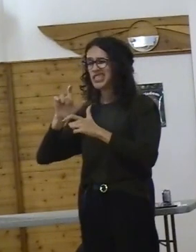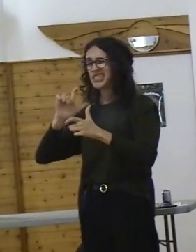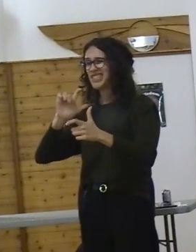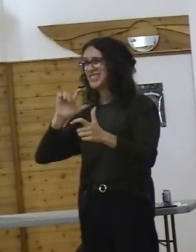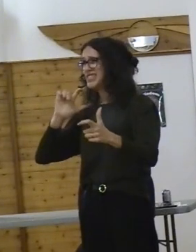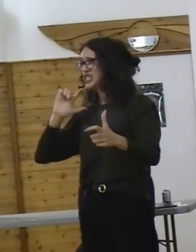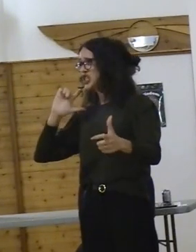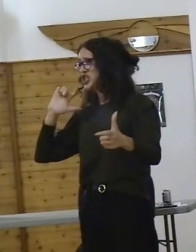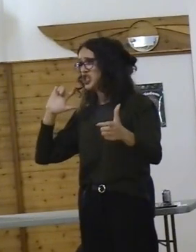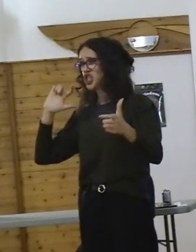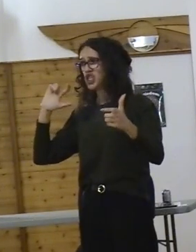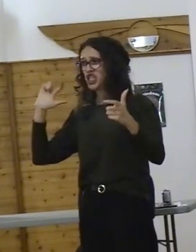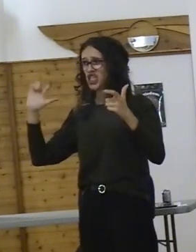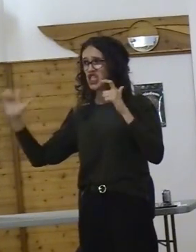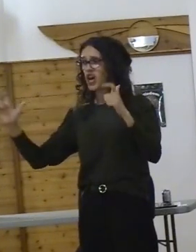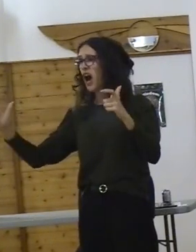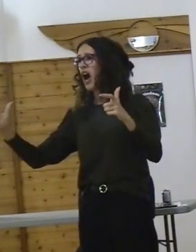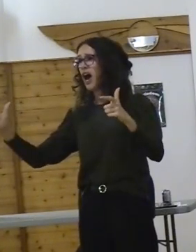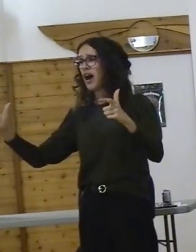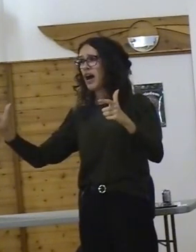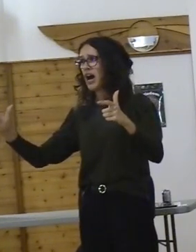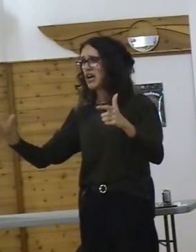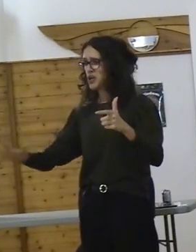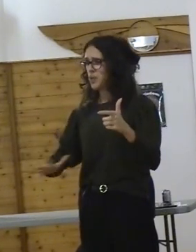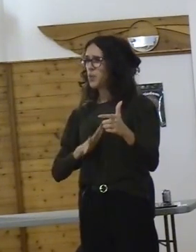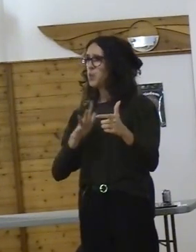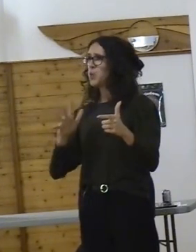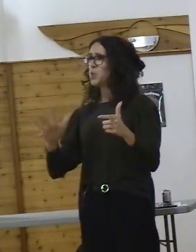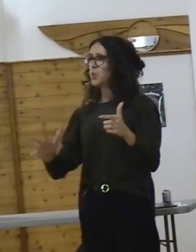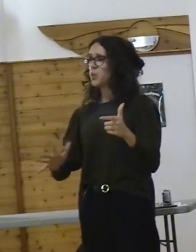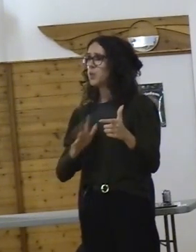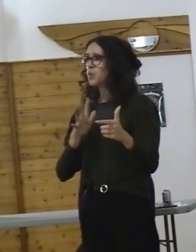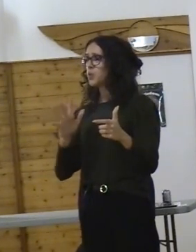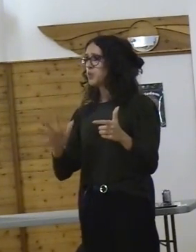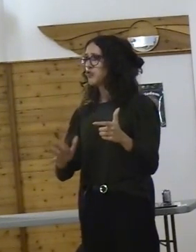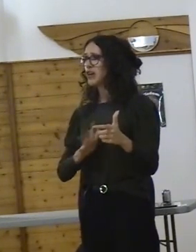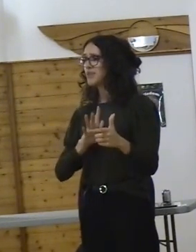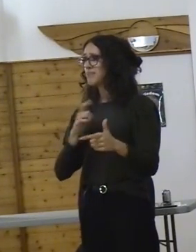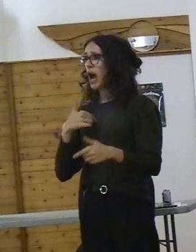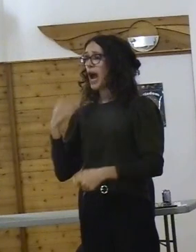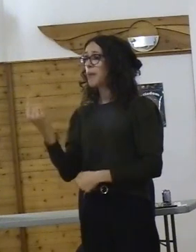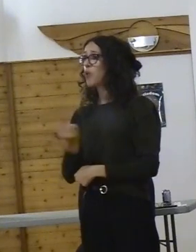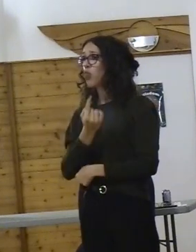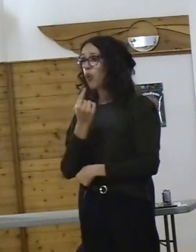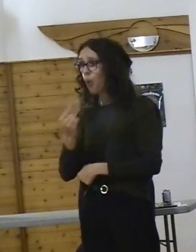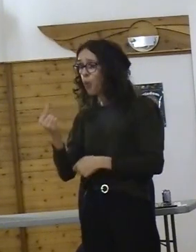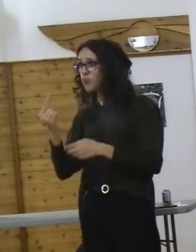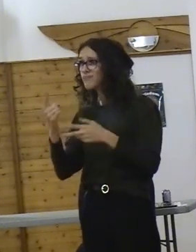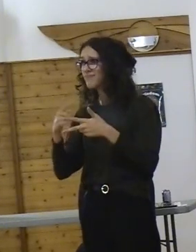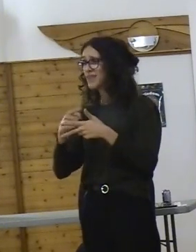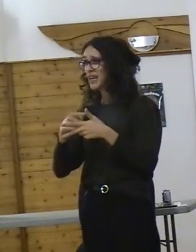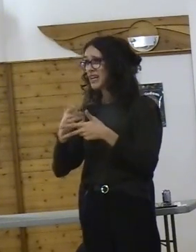And they pay so much for the hotels and the meals and the traveling.